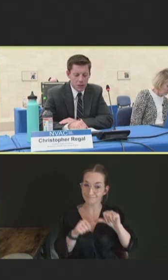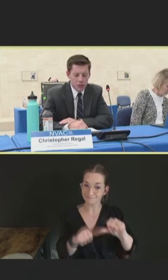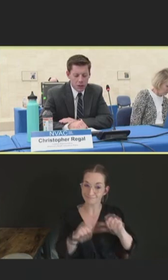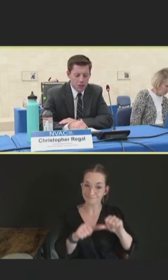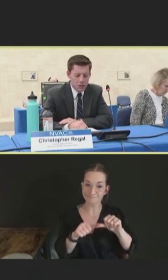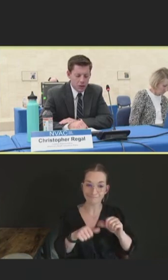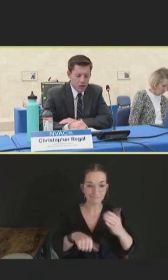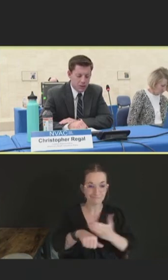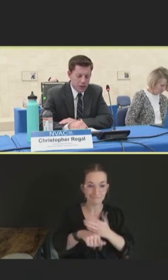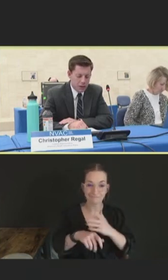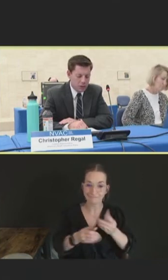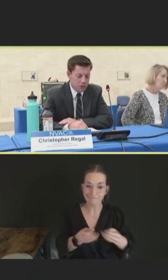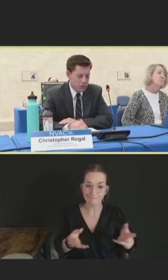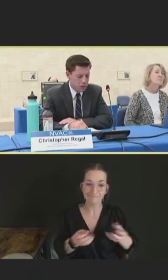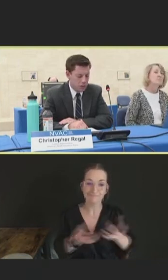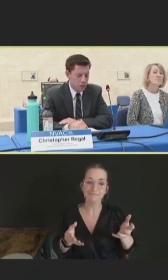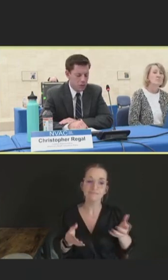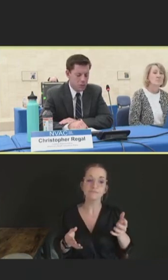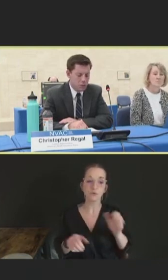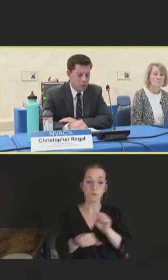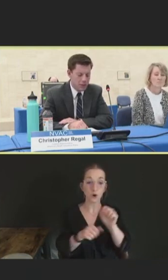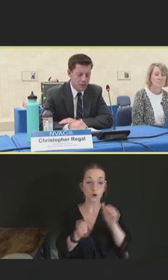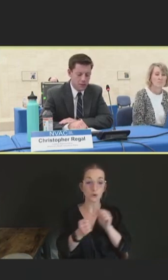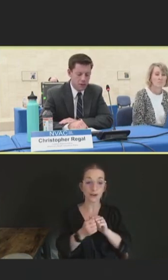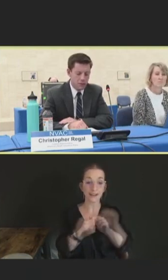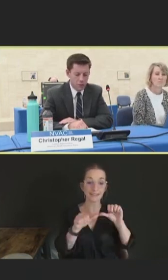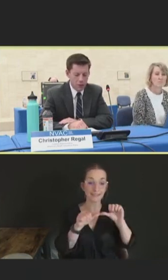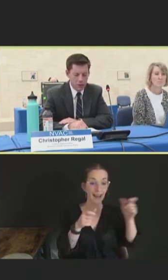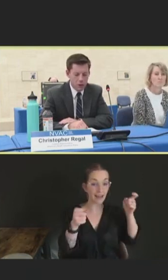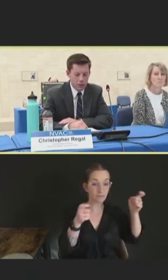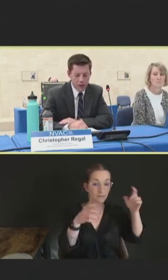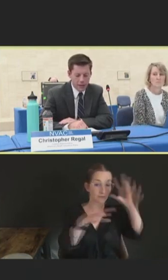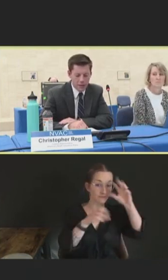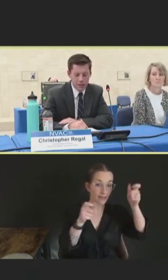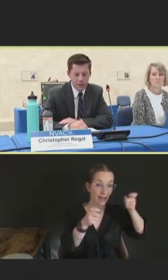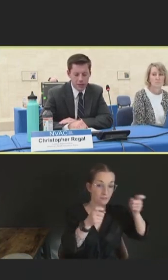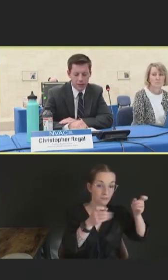administration and other stakeholders to ensure smooth transition for when COVID vaccines and